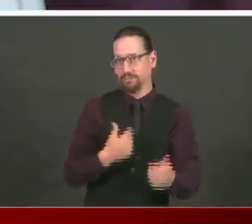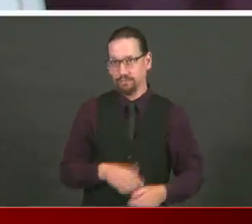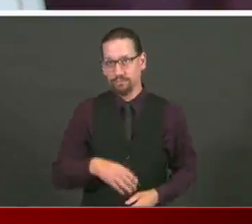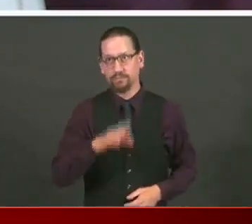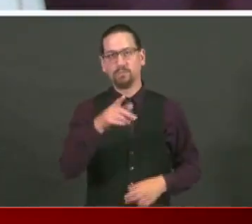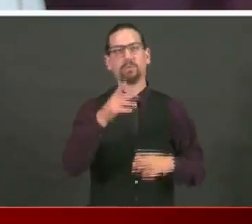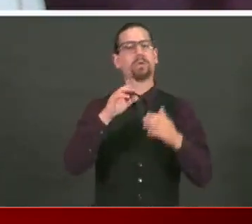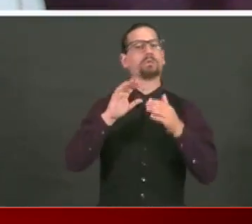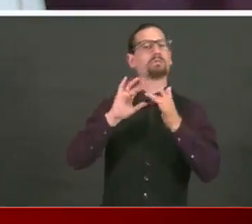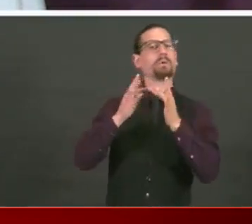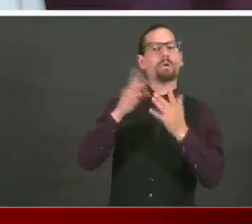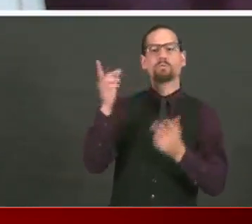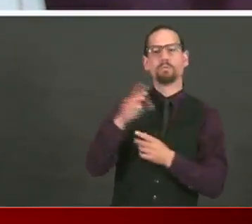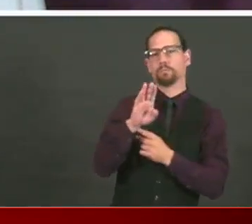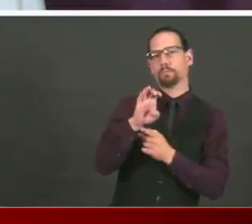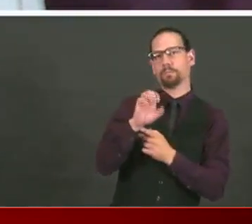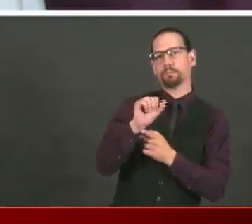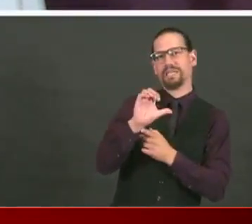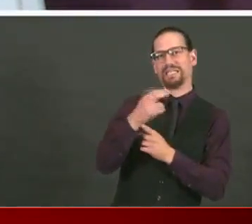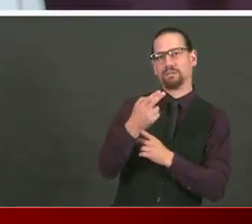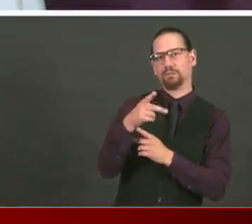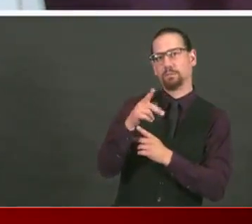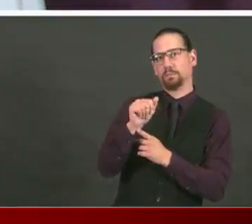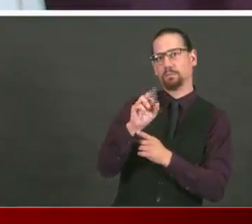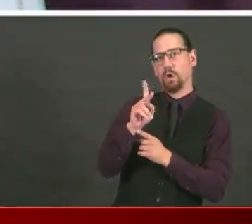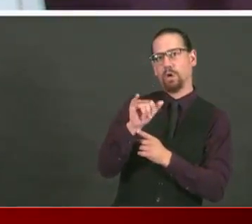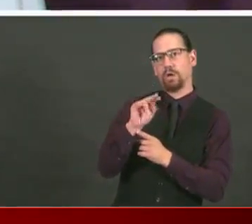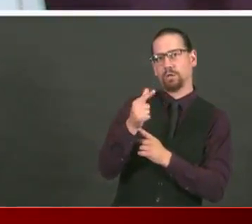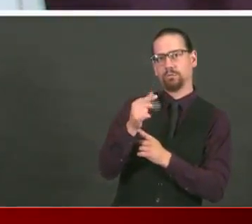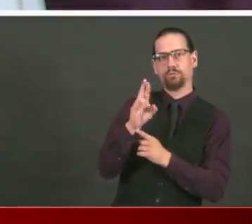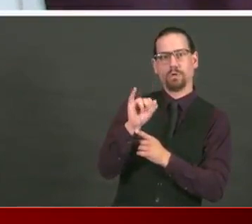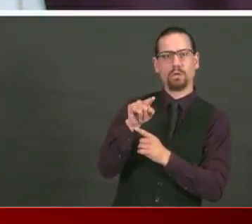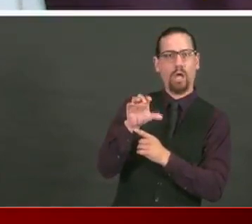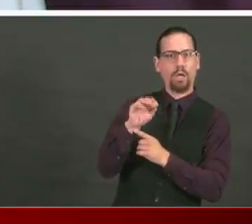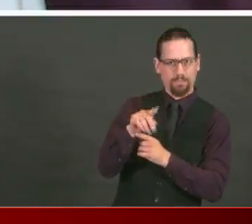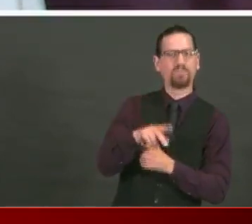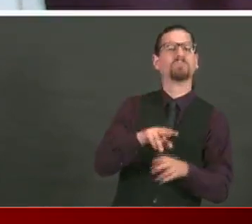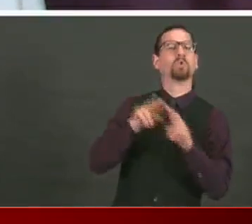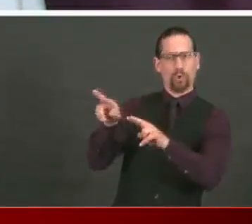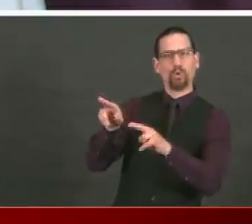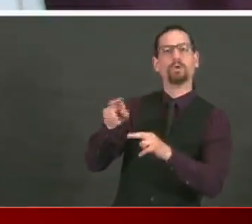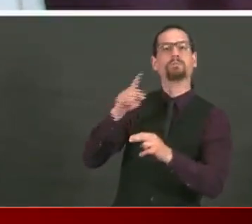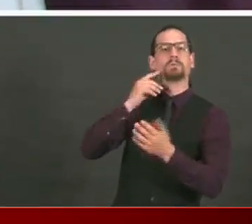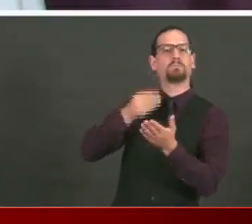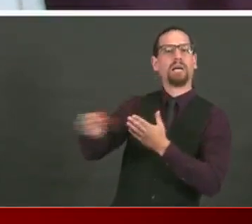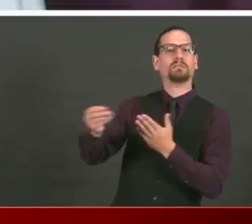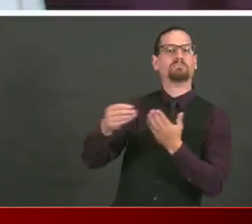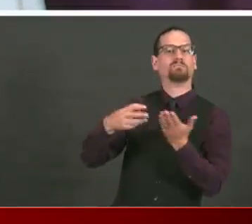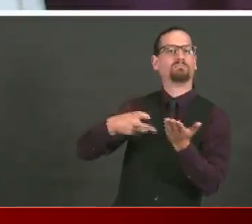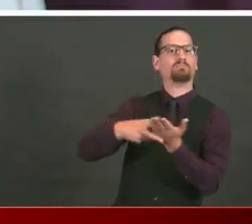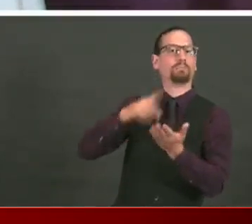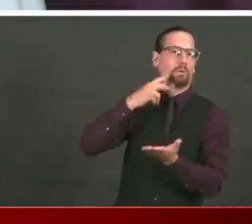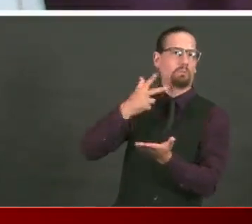AT BEACH PARKINGRI.COM. AS OF THIS WEEKEND WE ARE NO LONGER SELLING SEASON PASSES AT